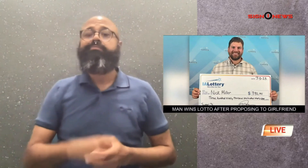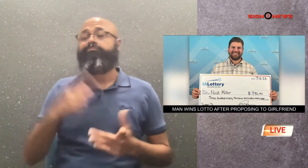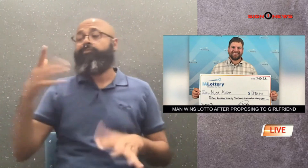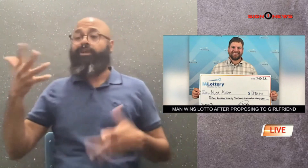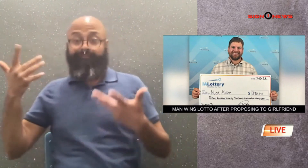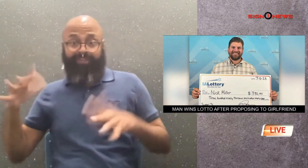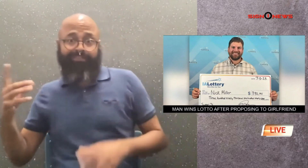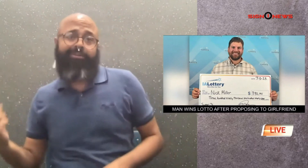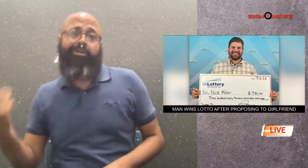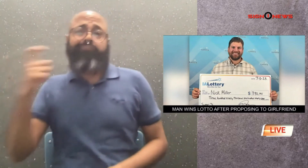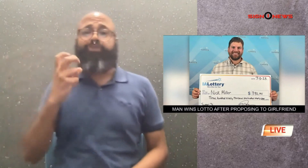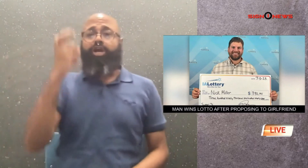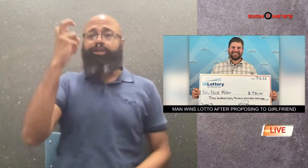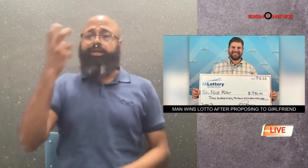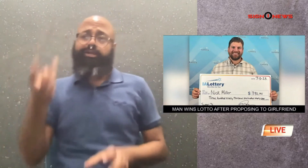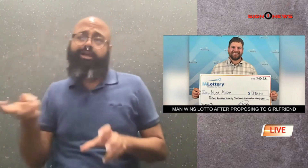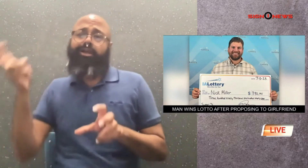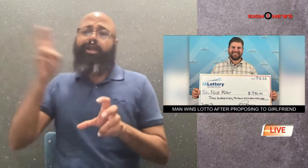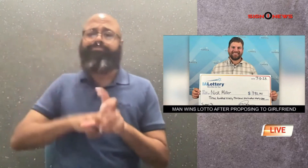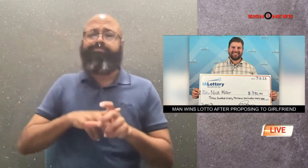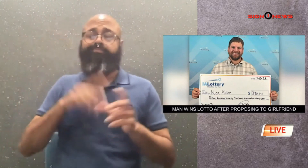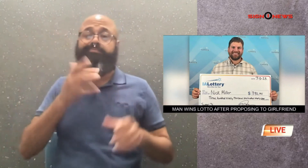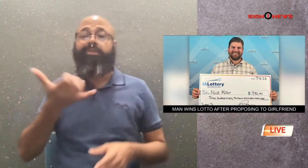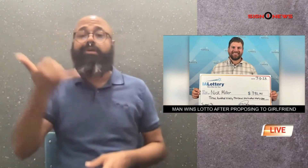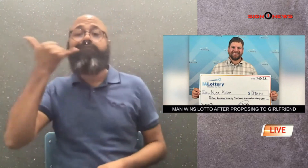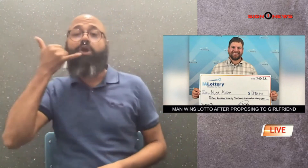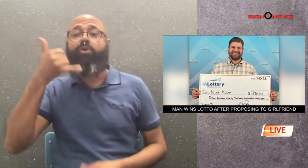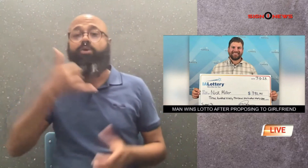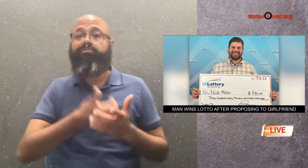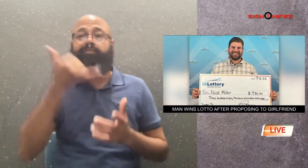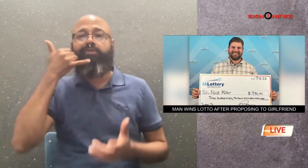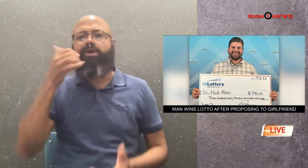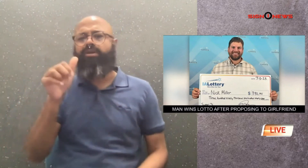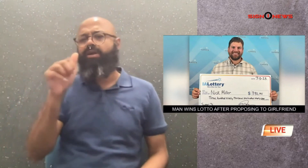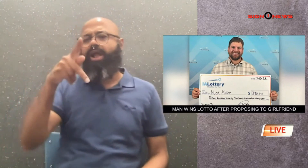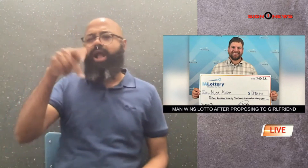He went back to his truck and scanned the ticket on the Iowa Lottery's